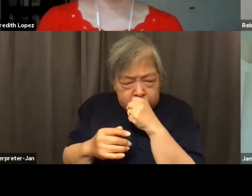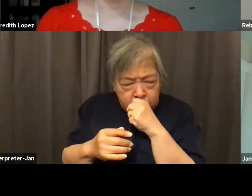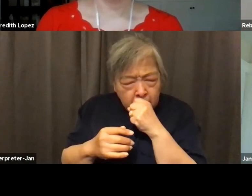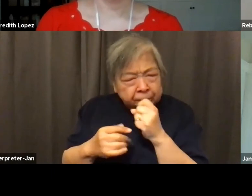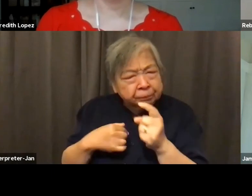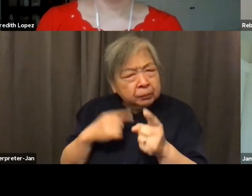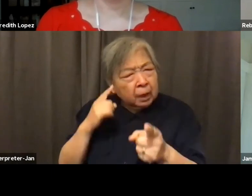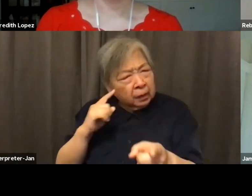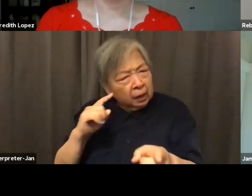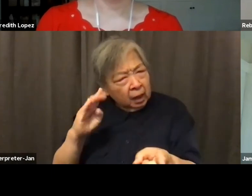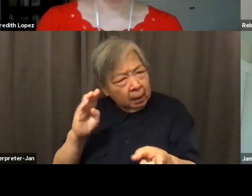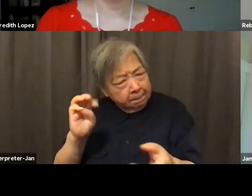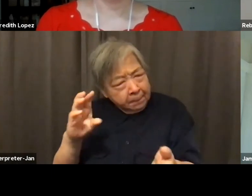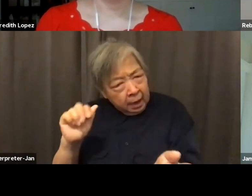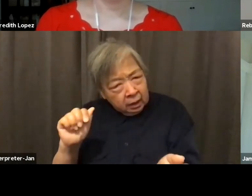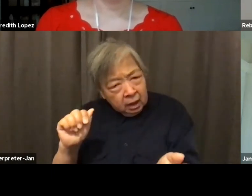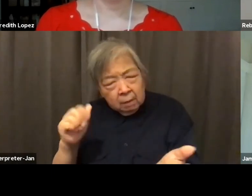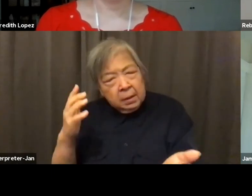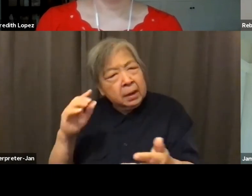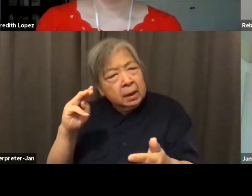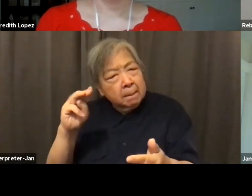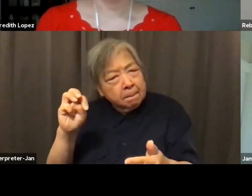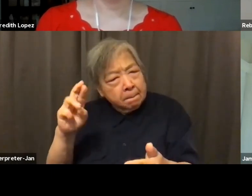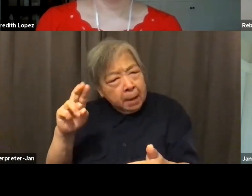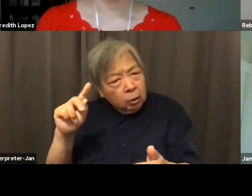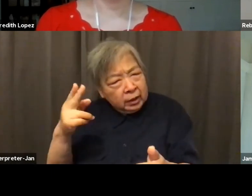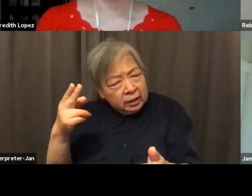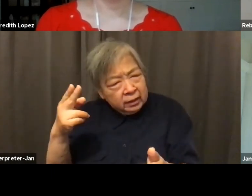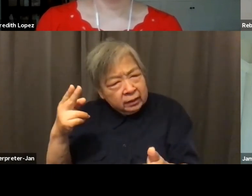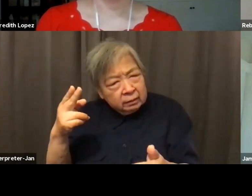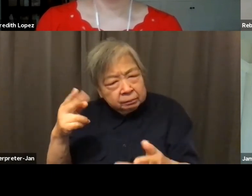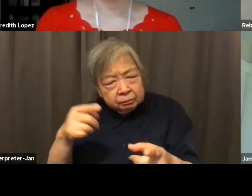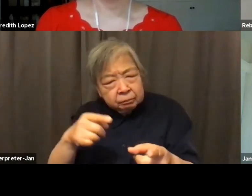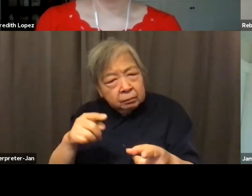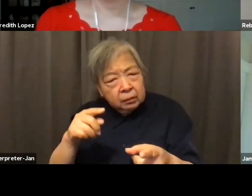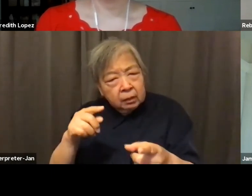and Jamie, Meredith might have mentioned it, too, that certain Zoom or certain webinar